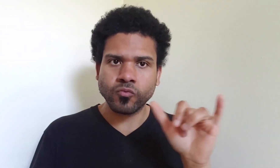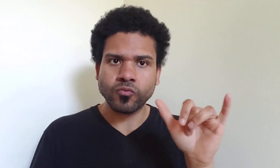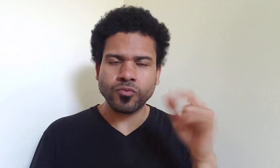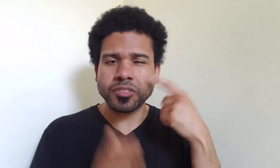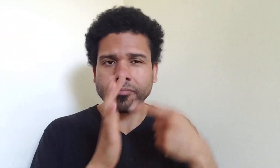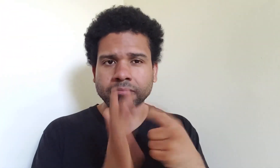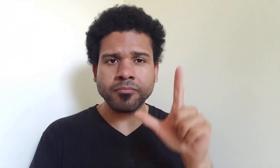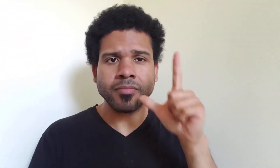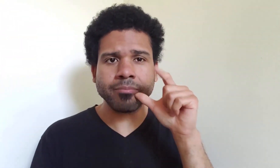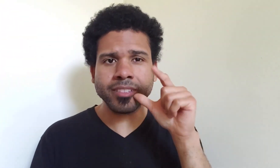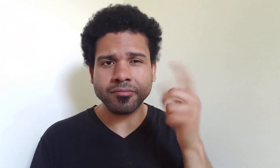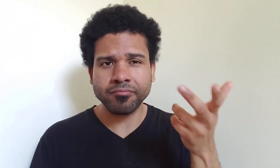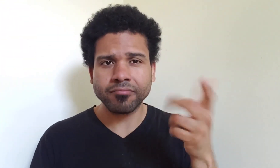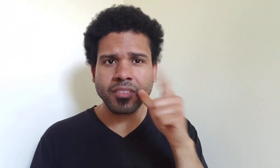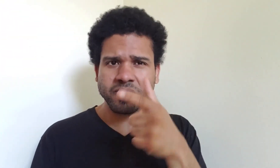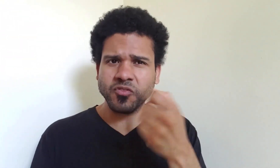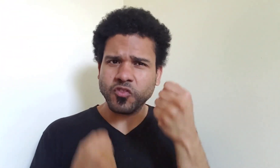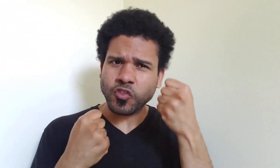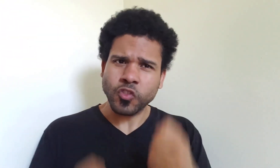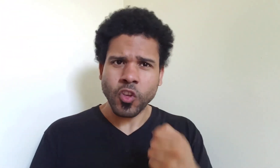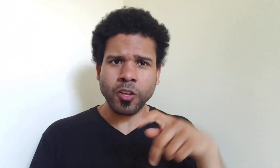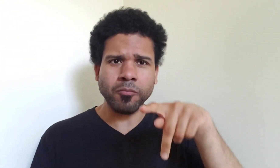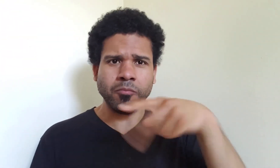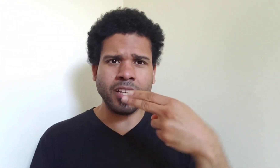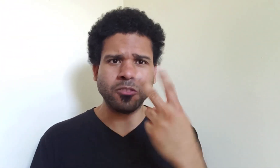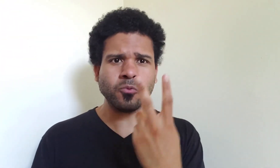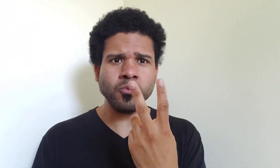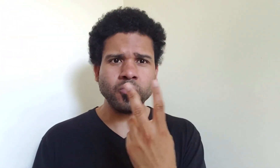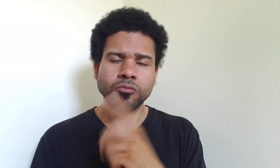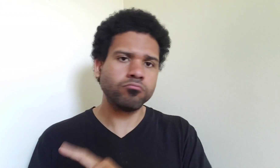For example, raw lemon juice has a pH of 2 (acidic).